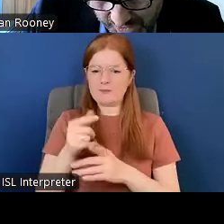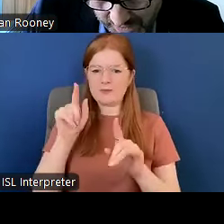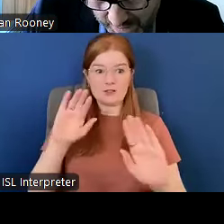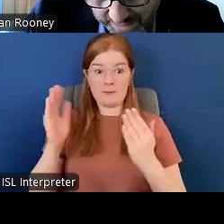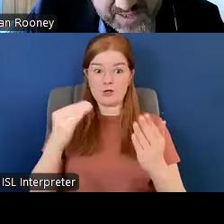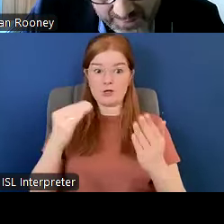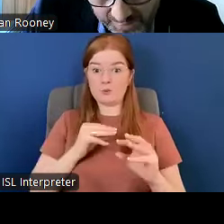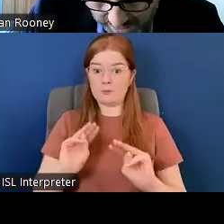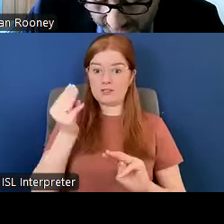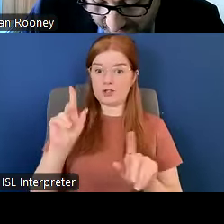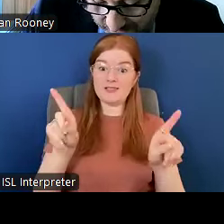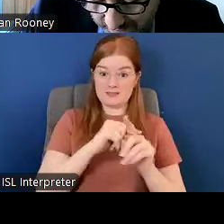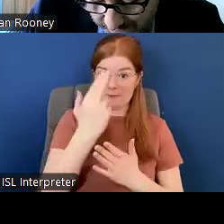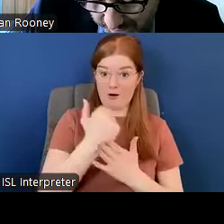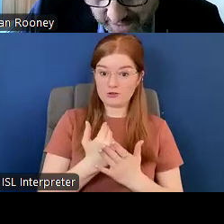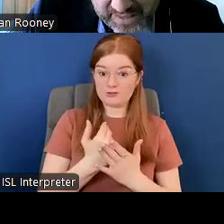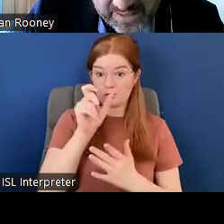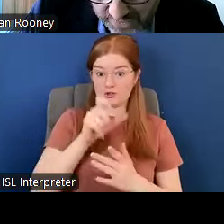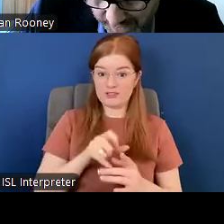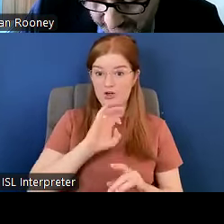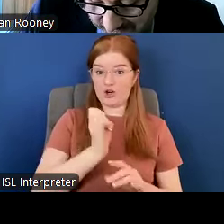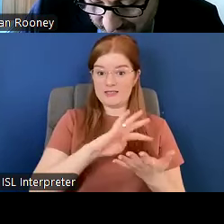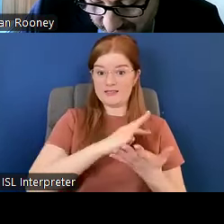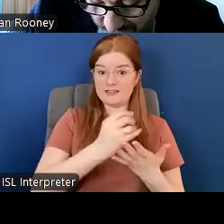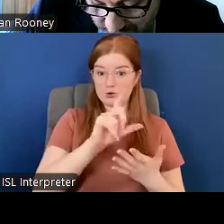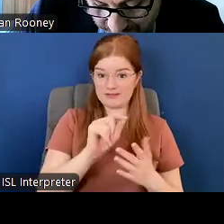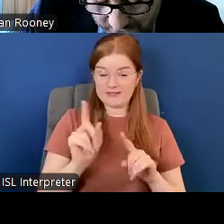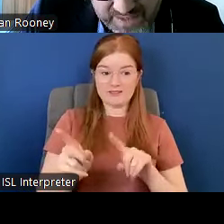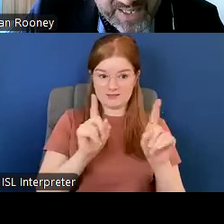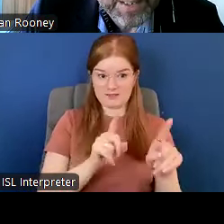picture by the same artist from from the early 1920s that also features in the